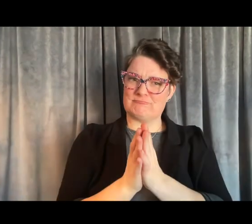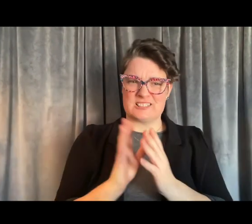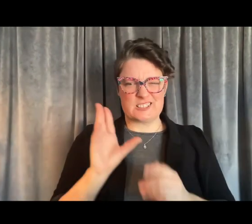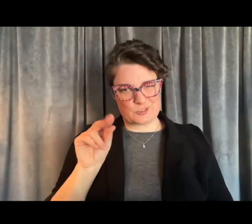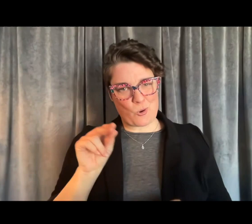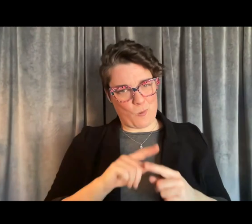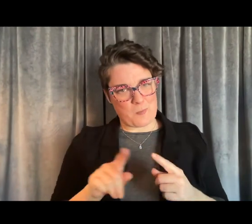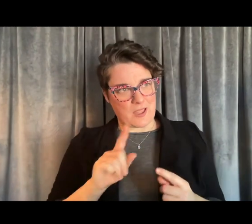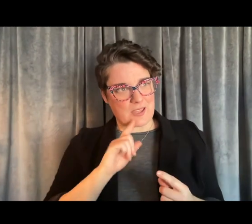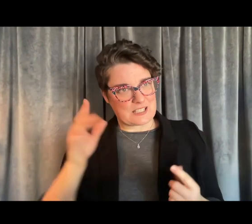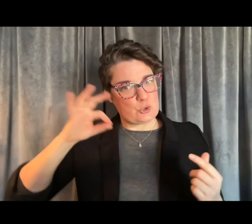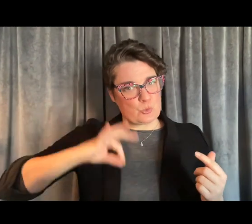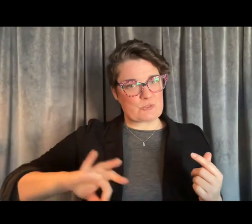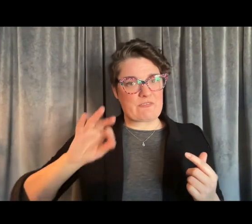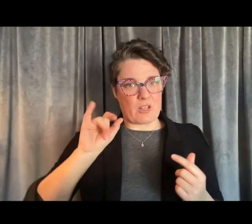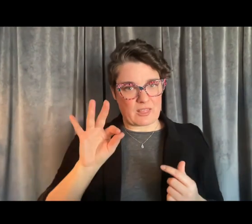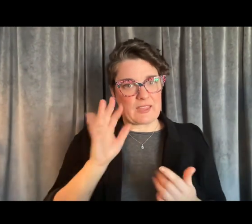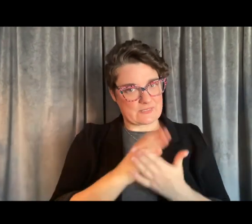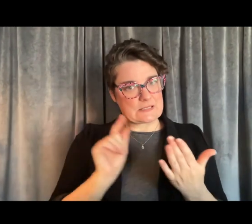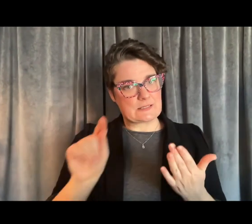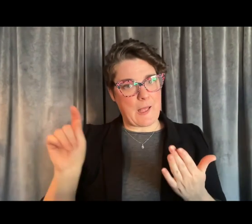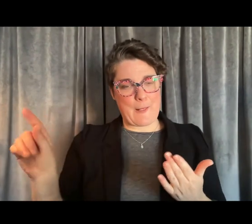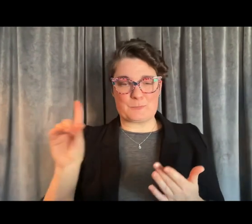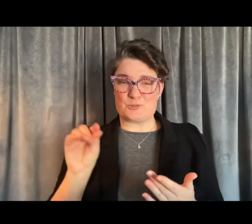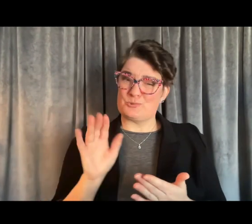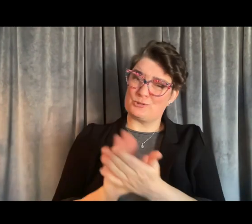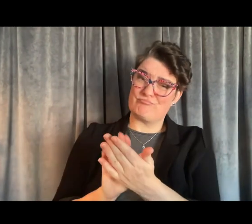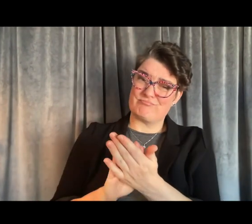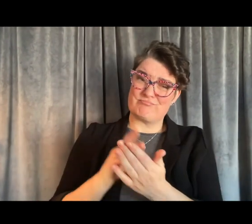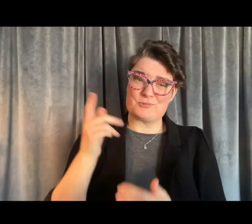Nomy: I think it's very useful for some people to be doing that, so props